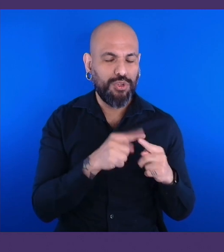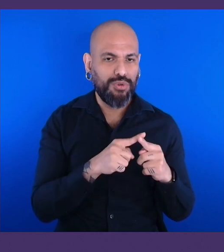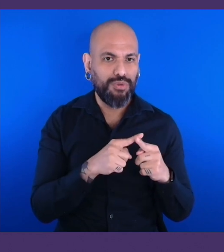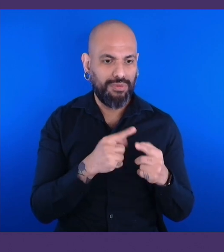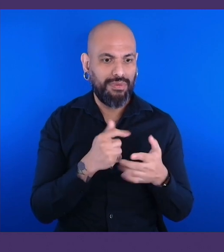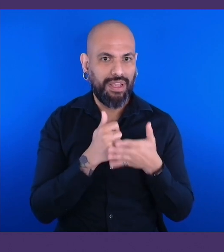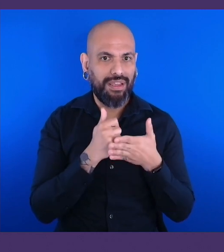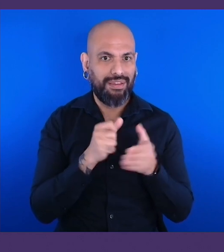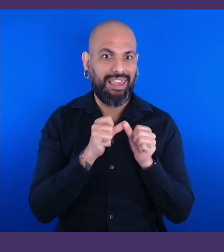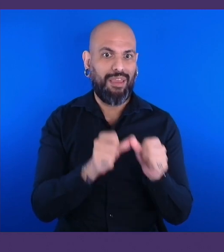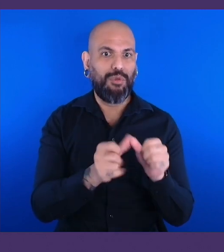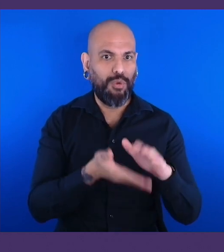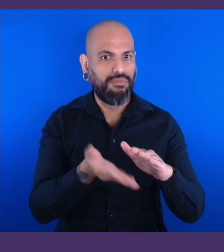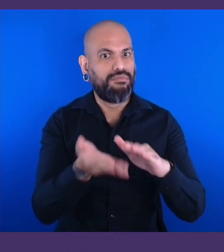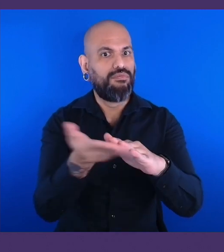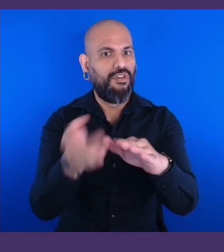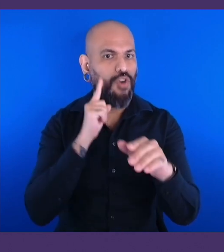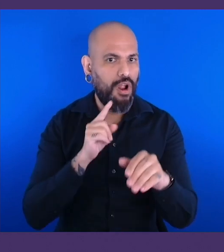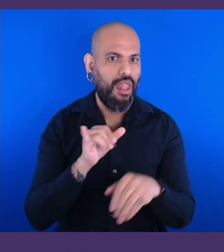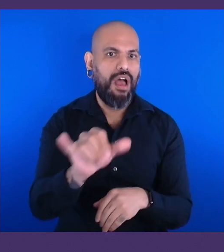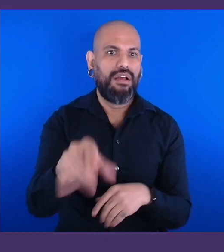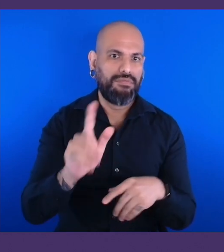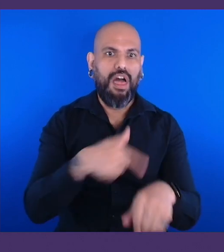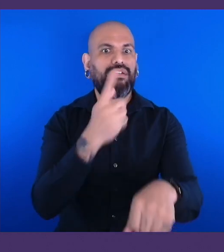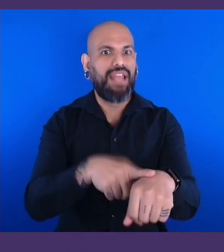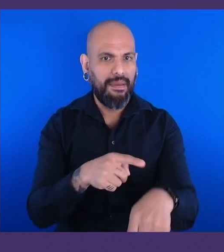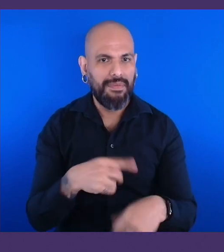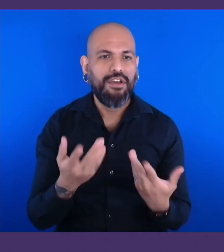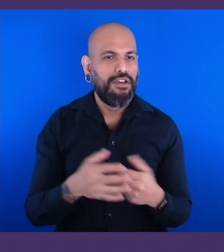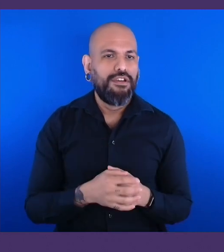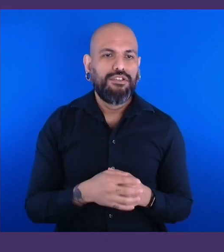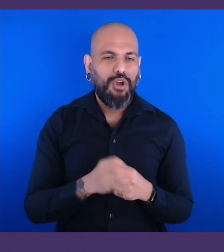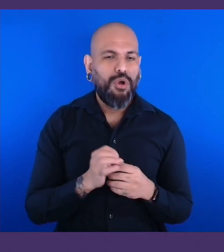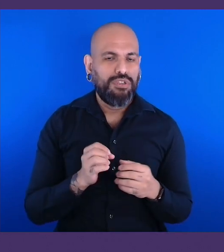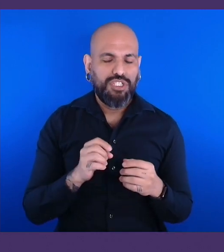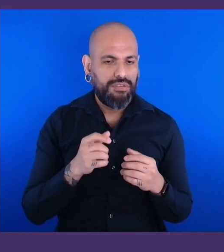So, I would start there and try to work with the processes. How do you test things?